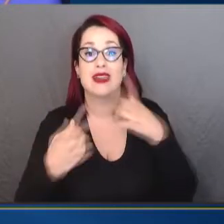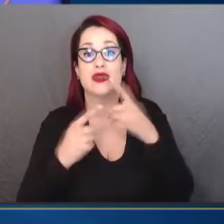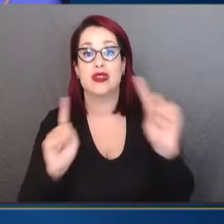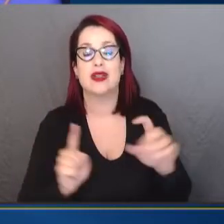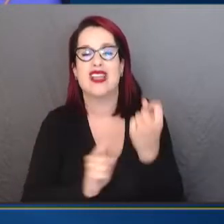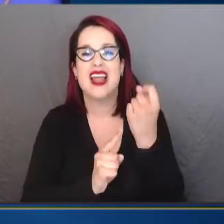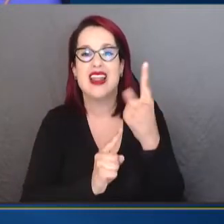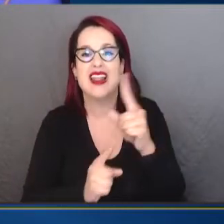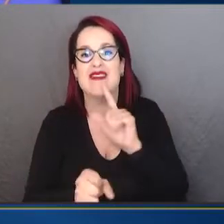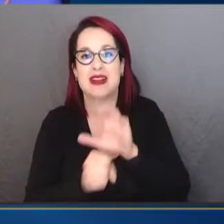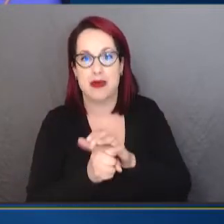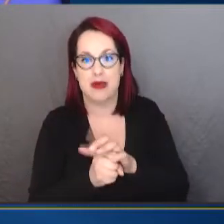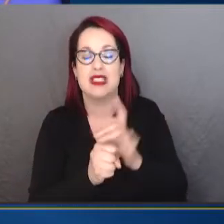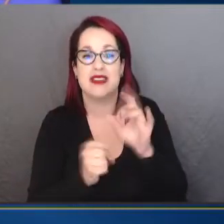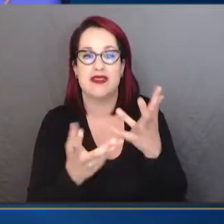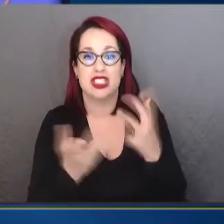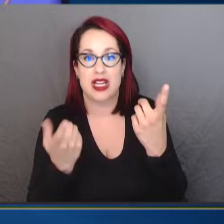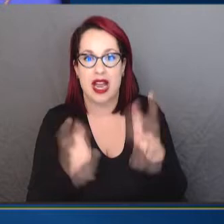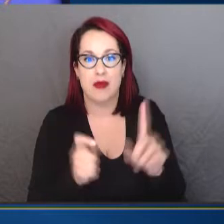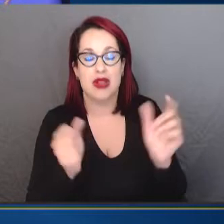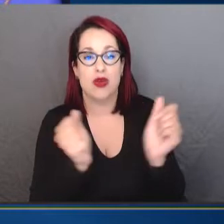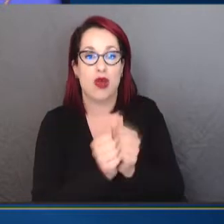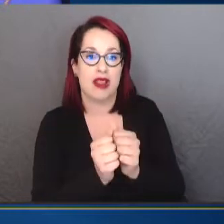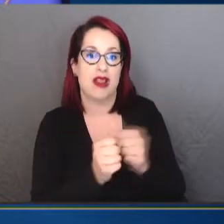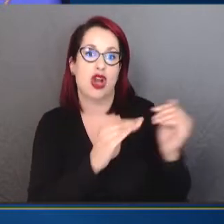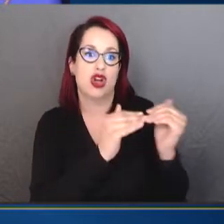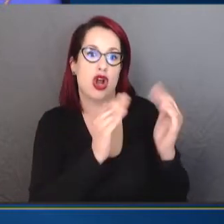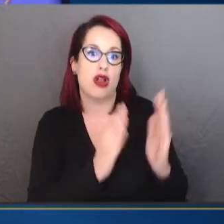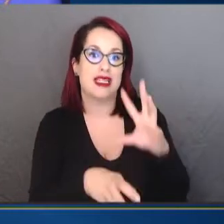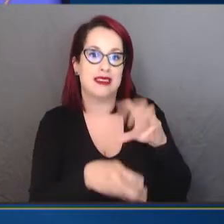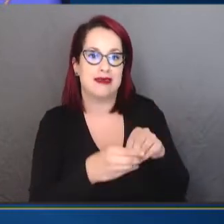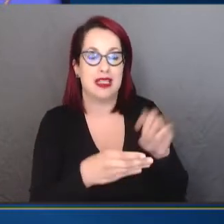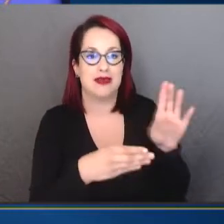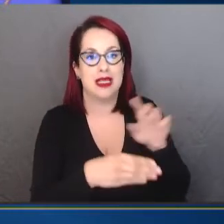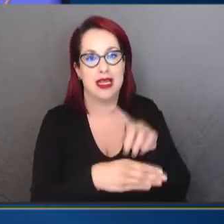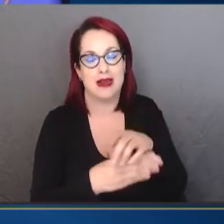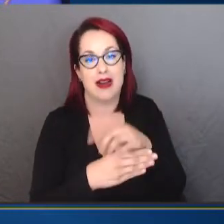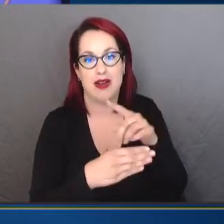by our colleagues in the private sector. These commitments include diversifying and expanding